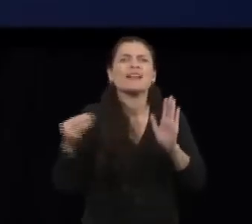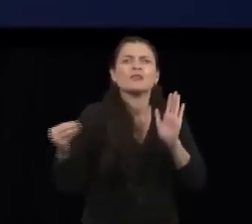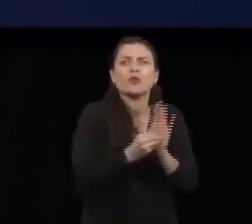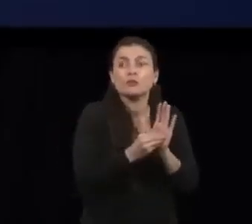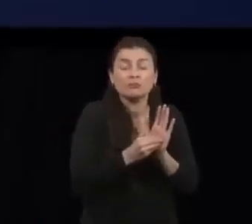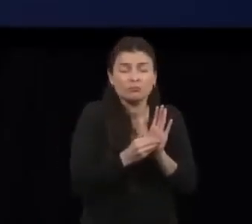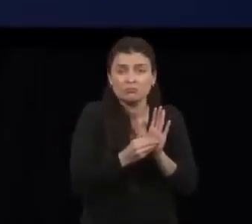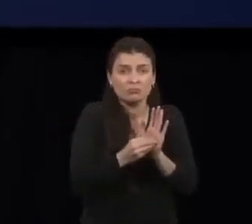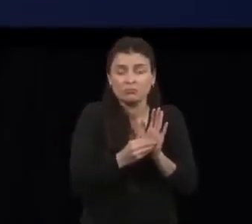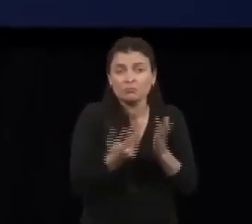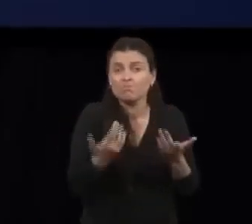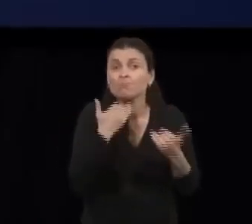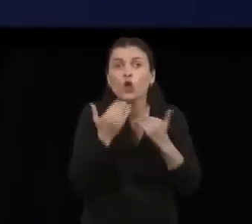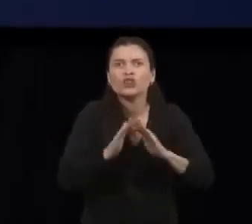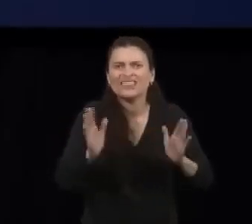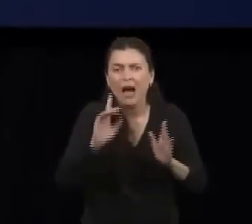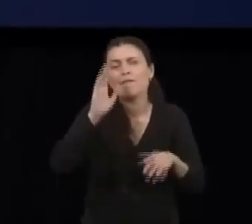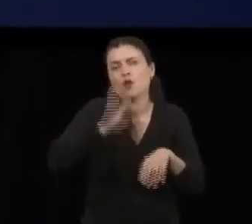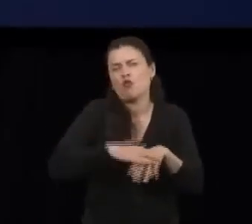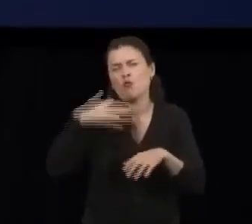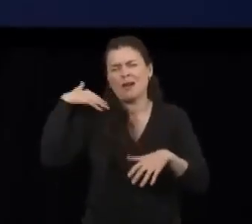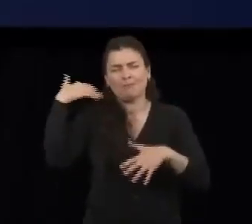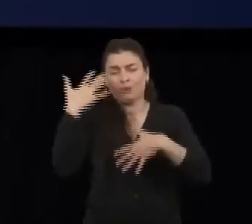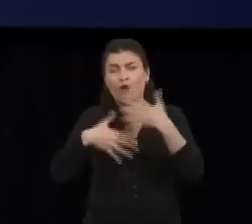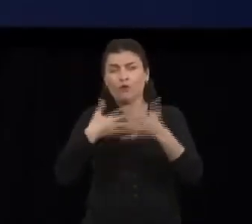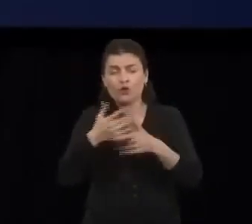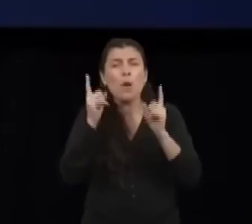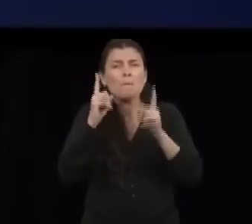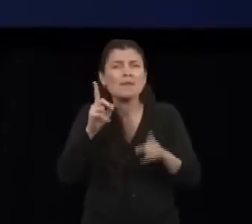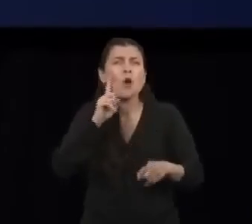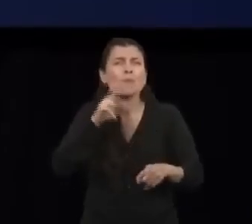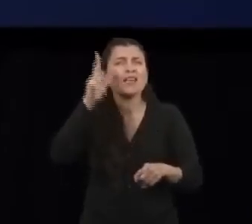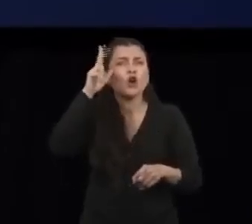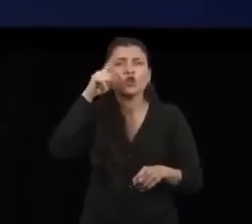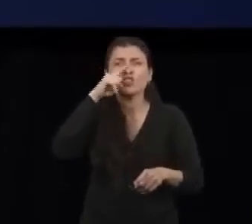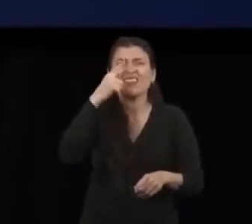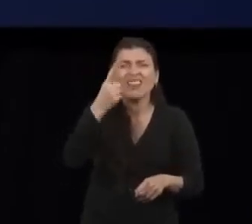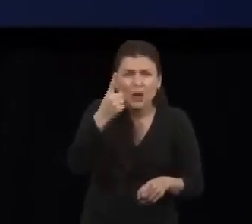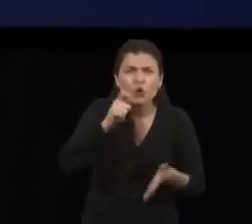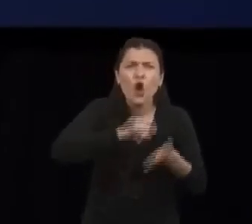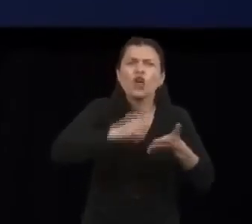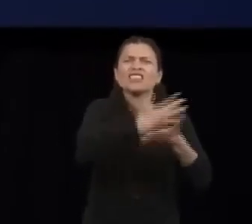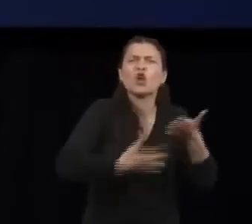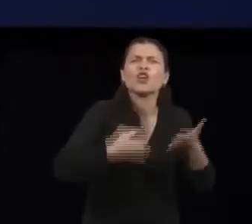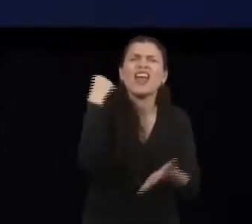economic theory had been working on since 1871,